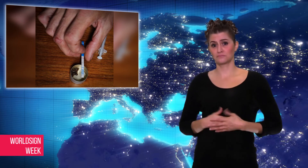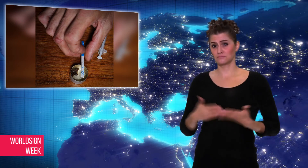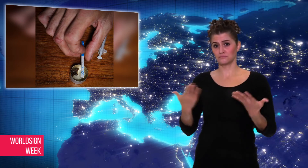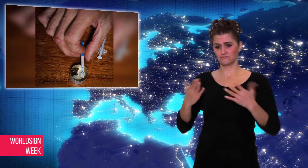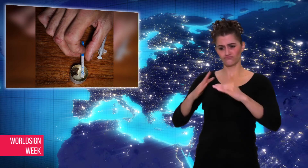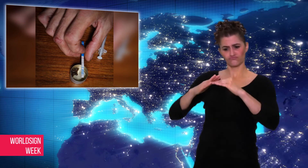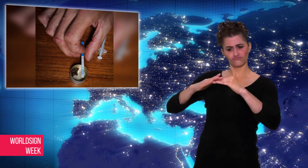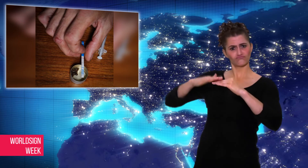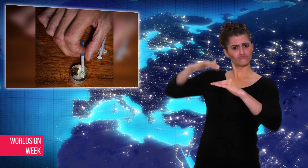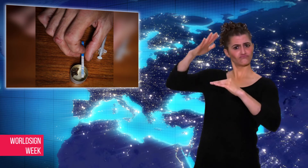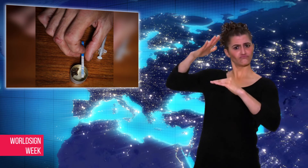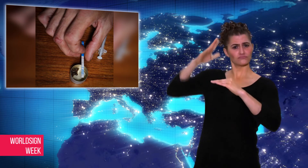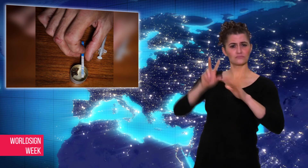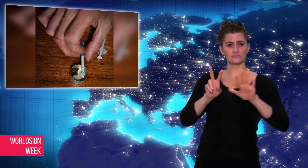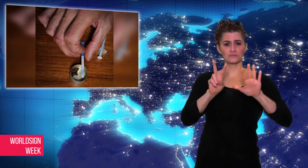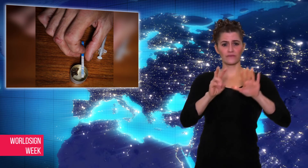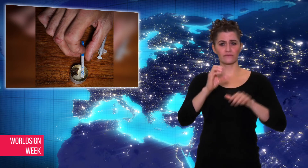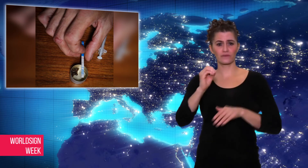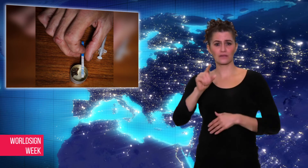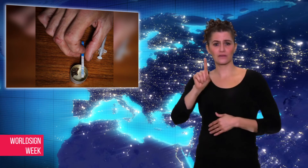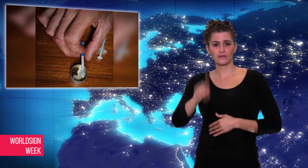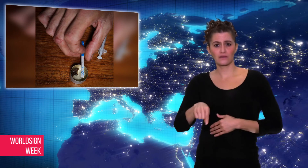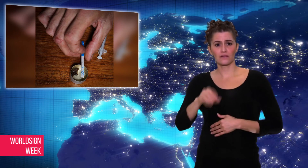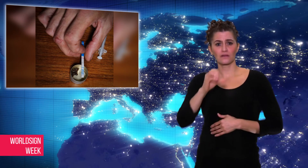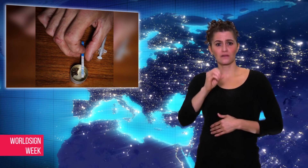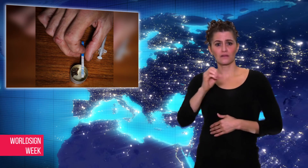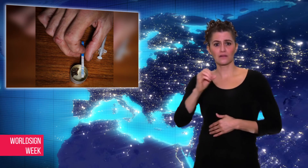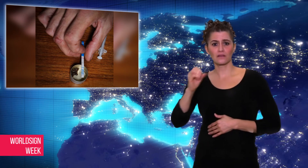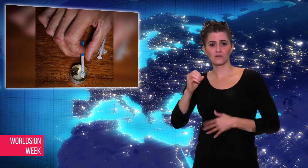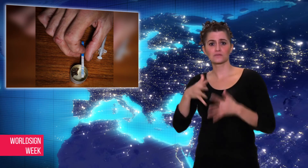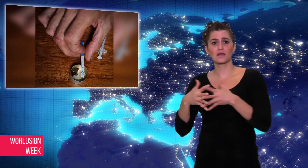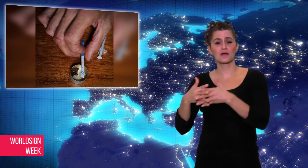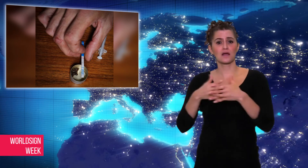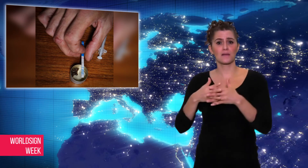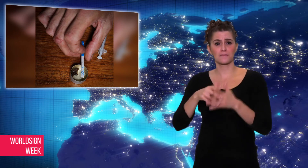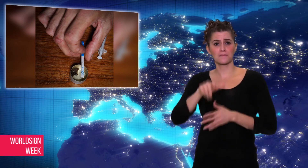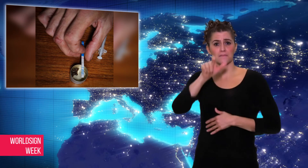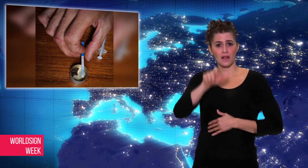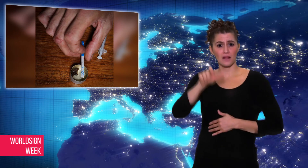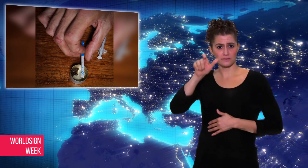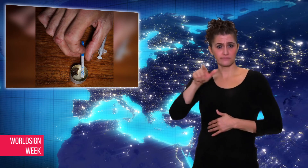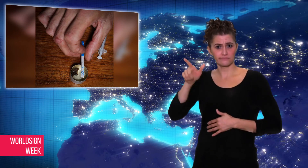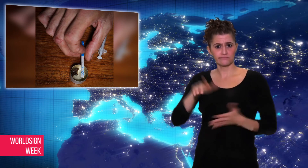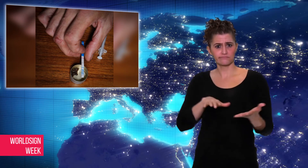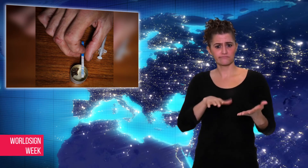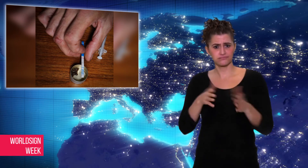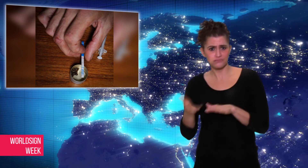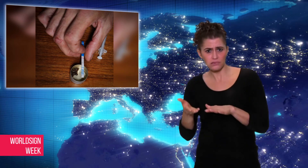70,000 Americans dying from opioid